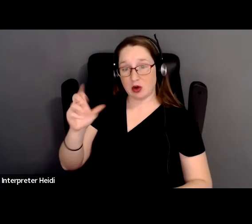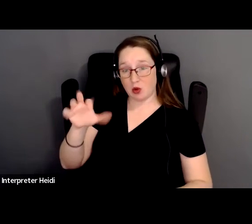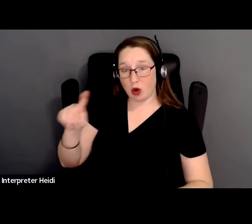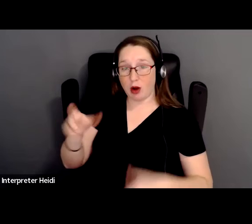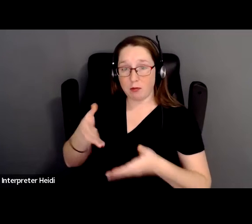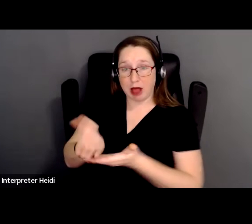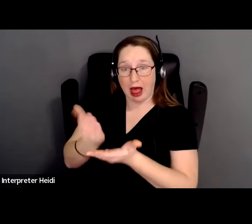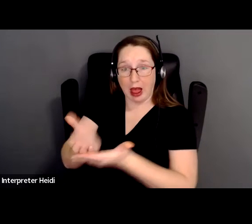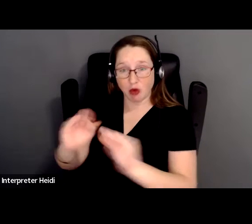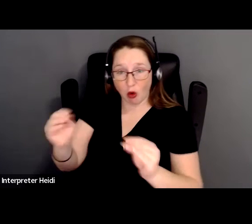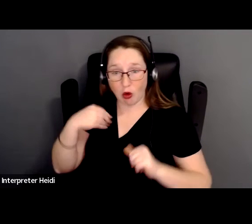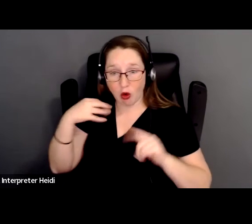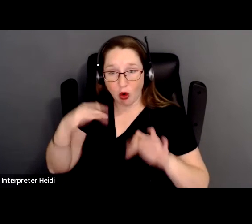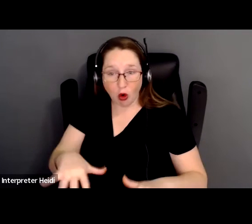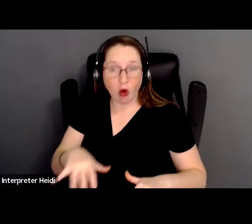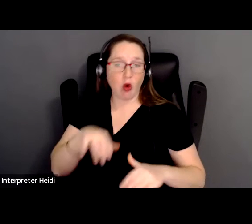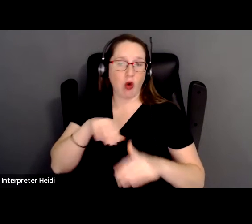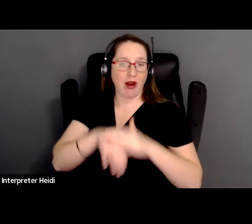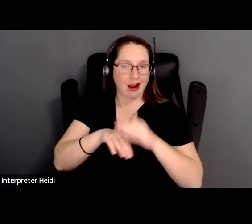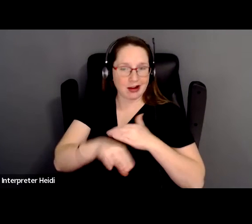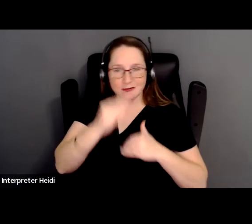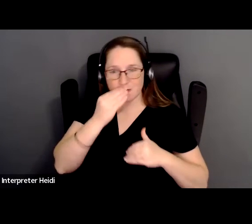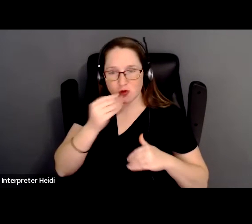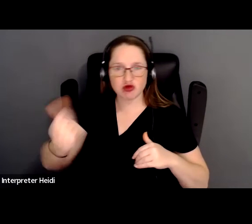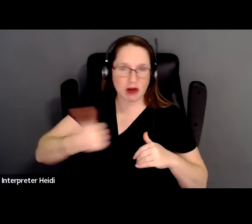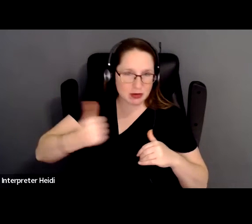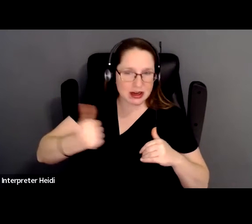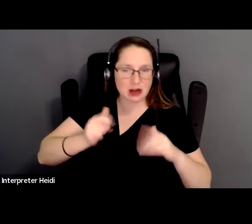Food Access, transportation, and so on. So we had there.